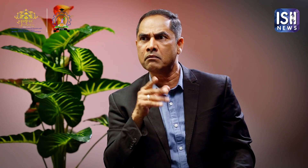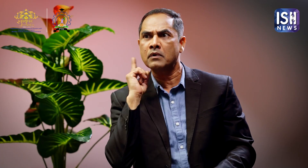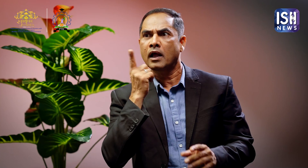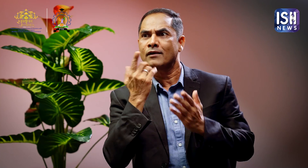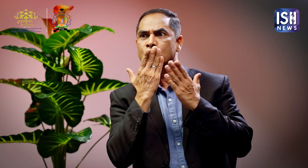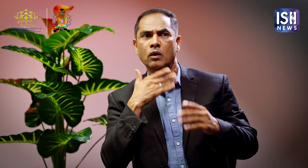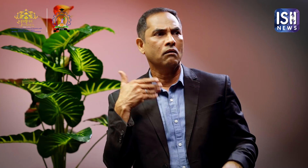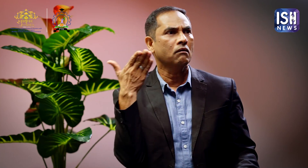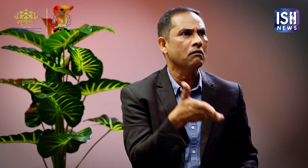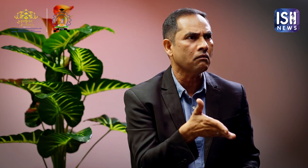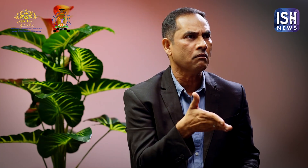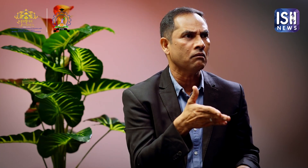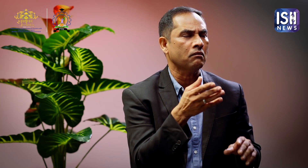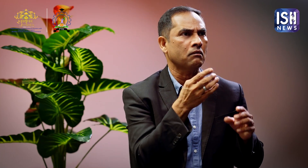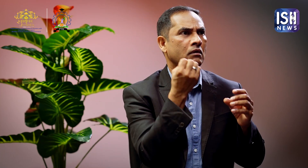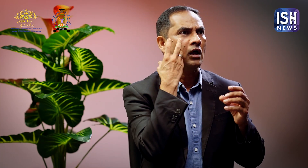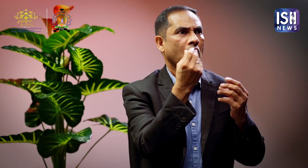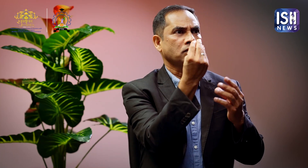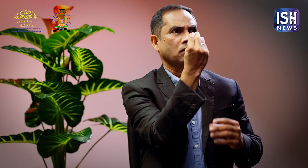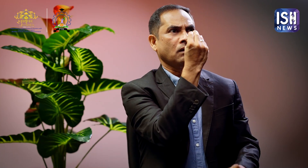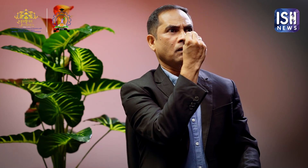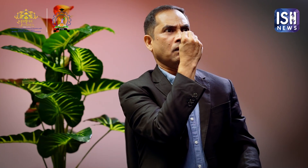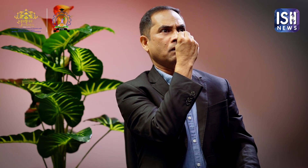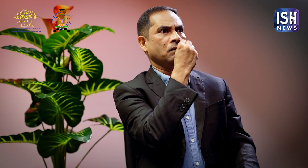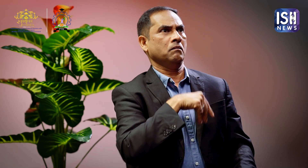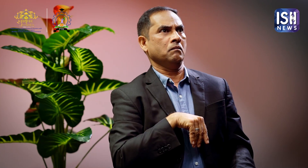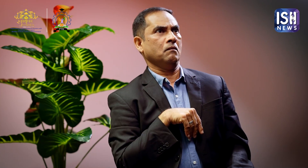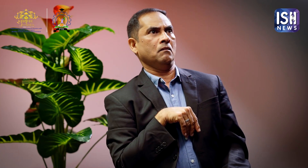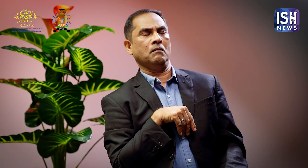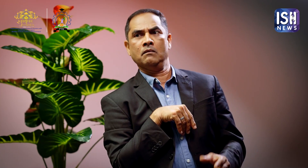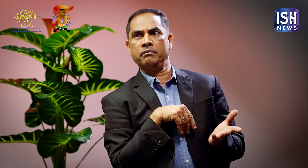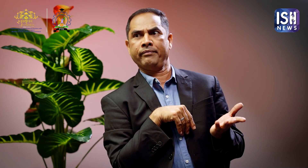A Deaf student attends school but can’t understand the teacher’s spoken words.